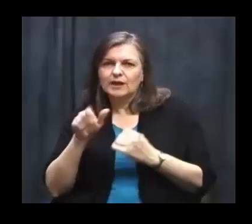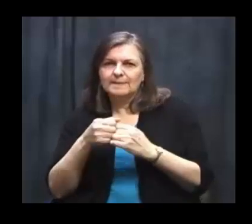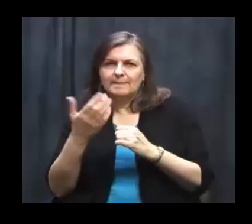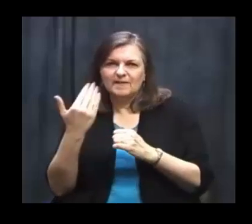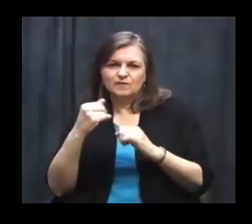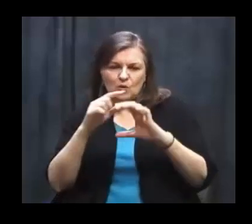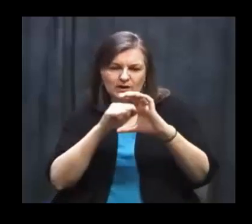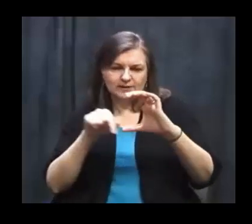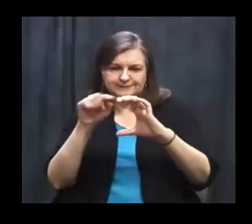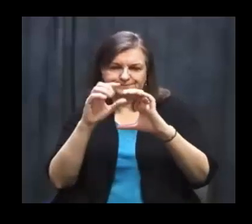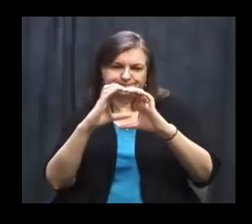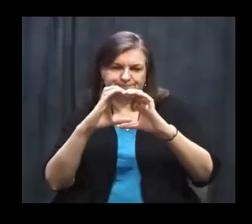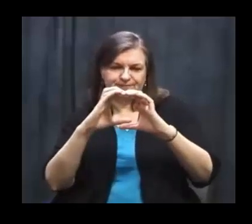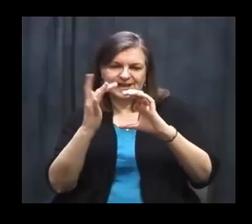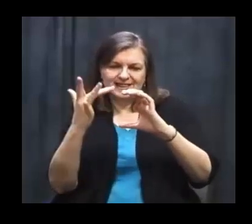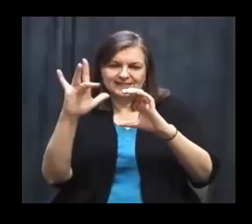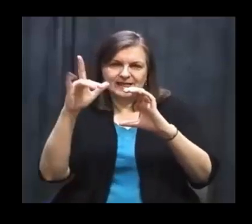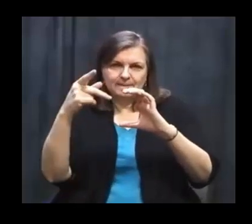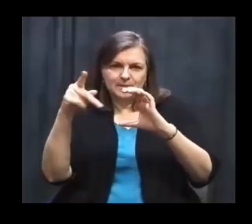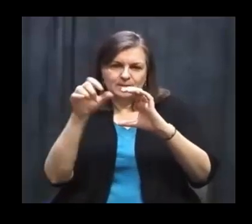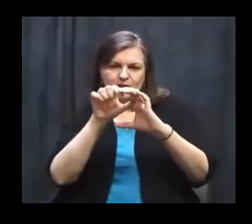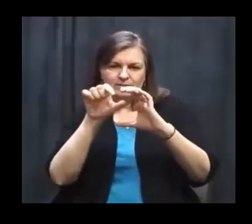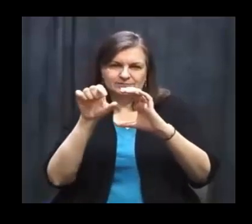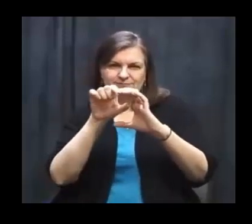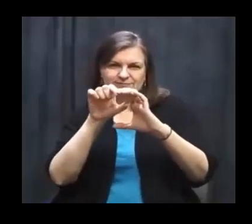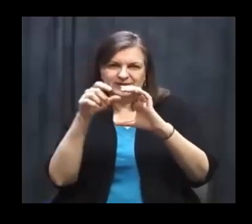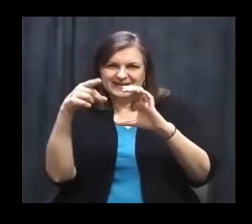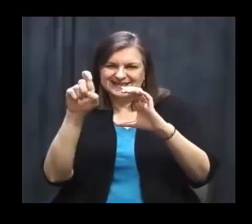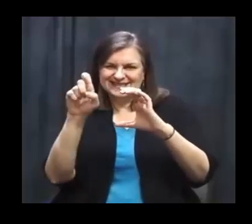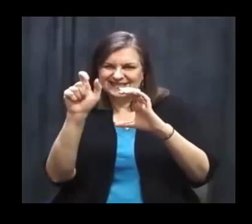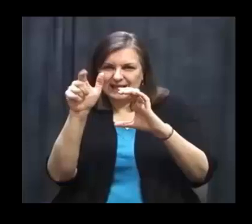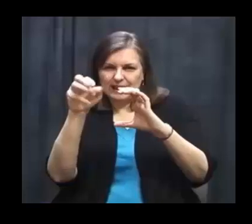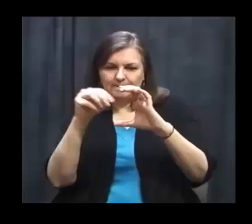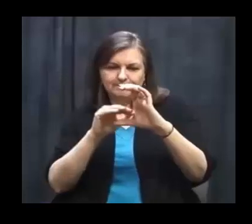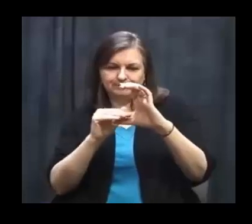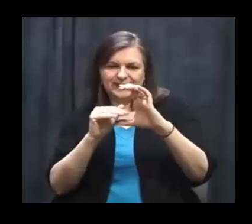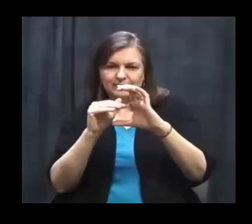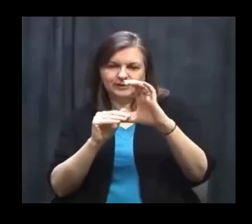differentiation in color that I was asking about earlier on with the xylem